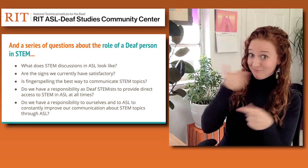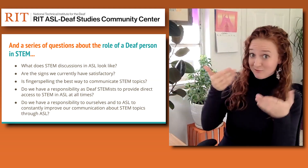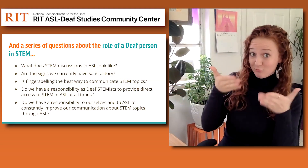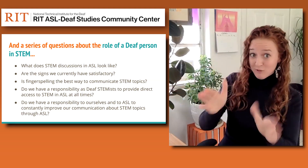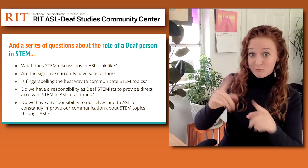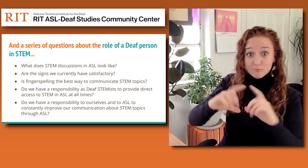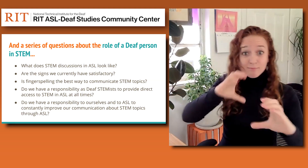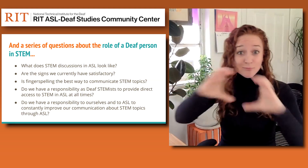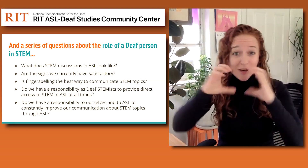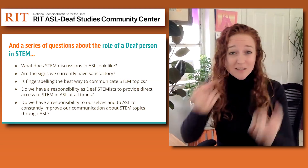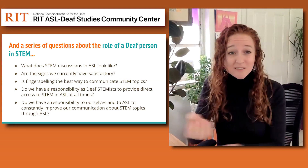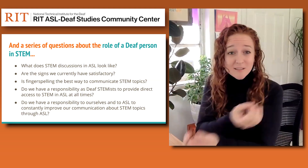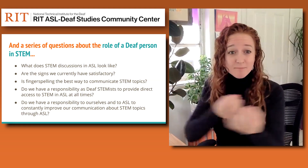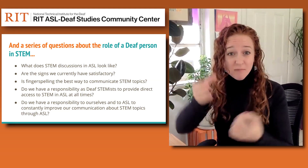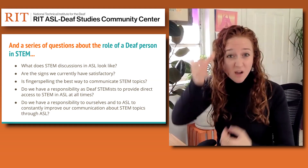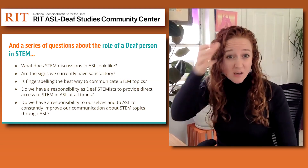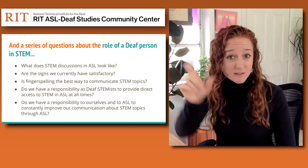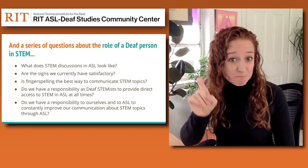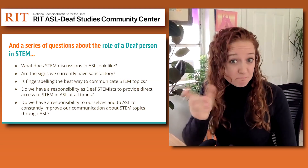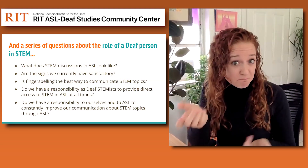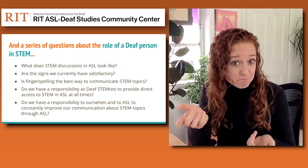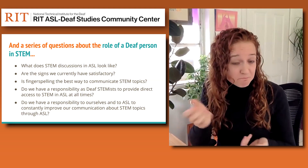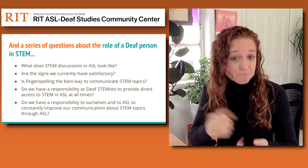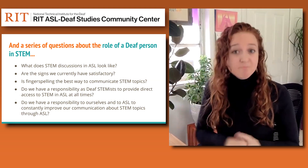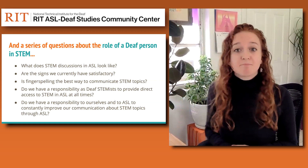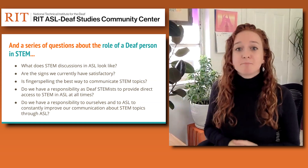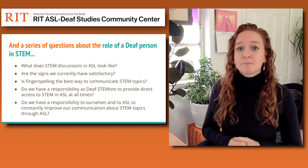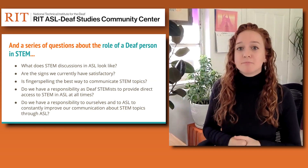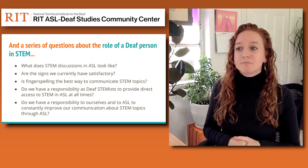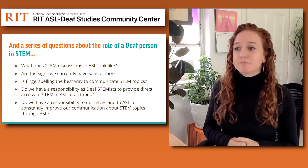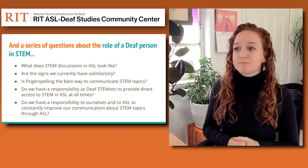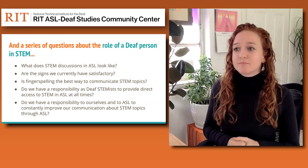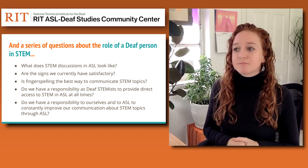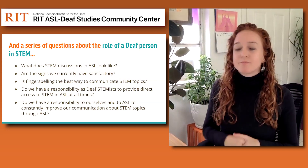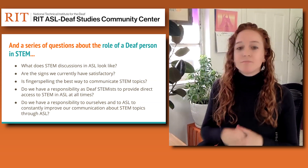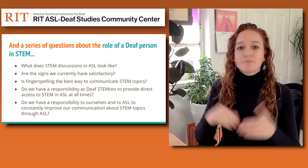is finger spelling the best way to communicate those concepts?